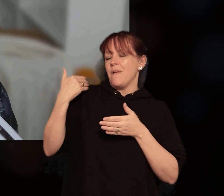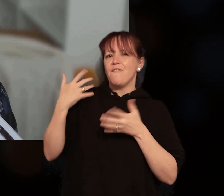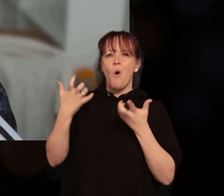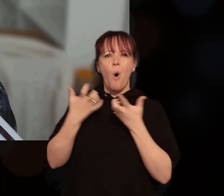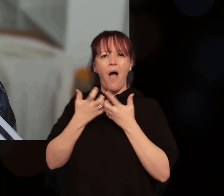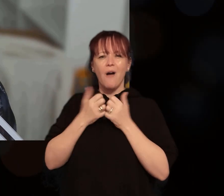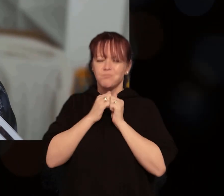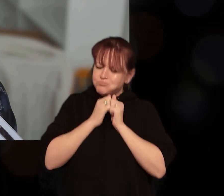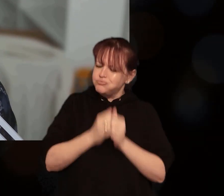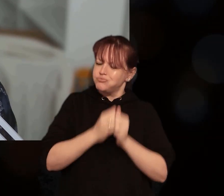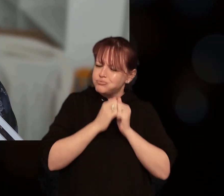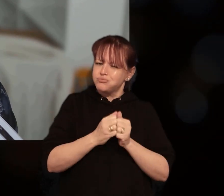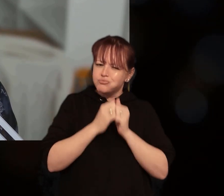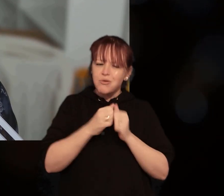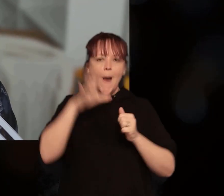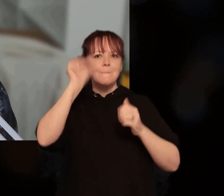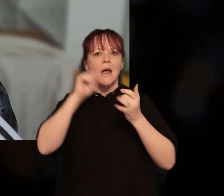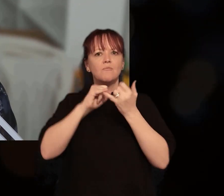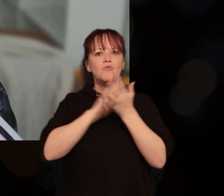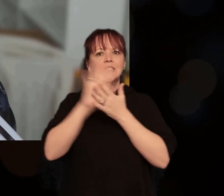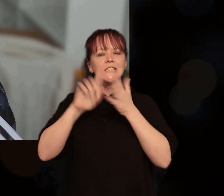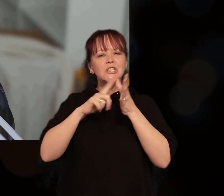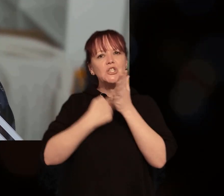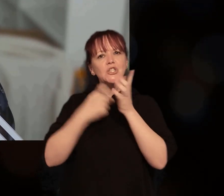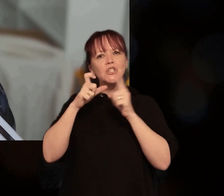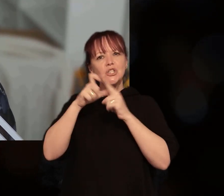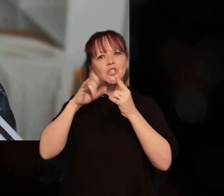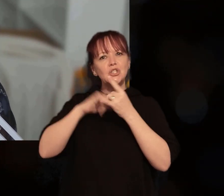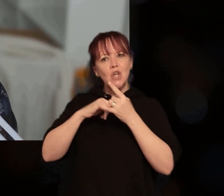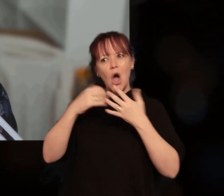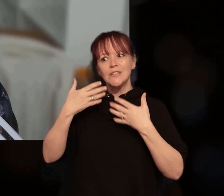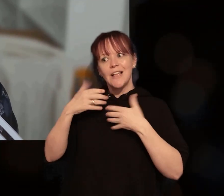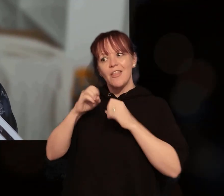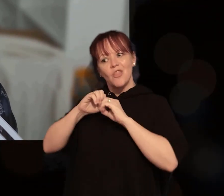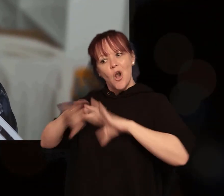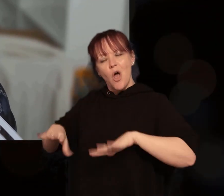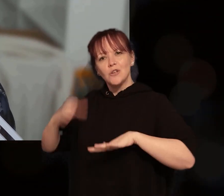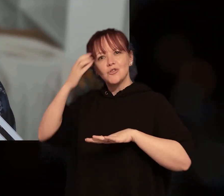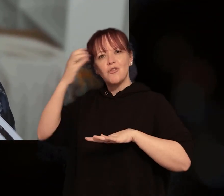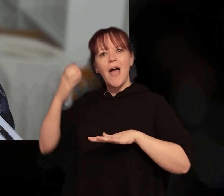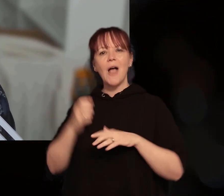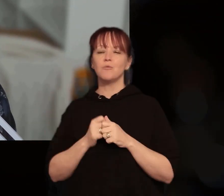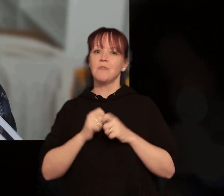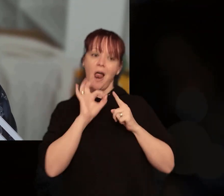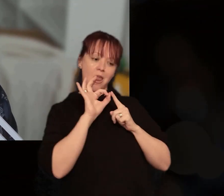within The Lost Crown, and how pinning screenshots to a map can aid cognitive accessibility.